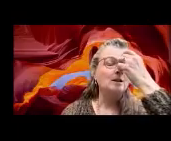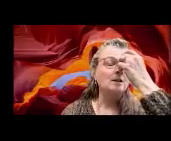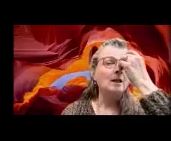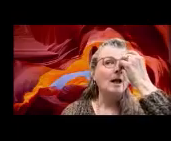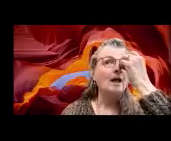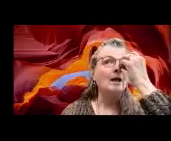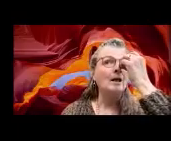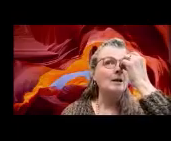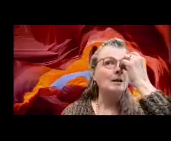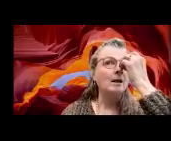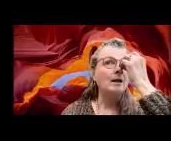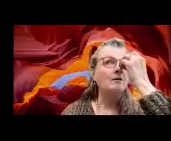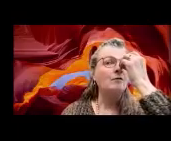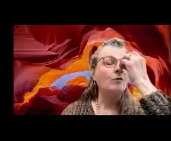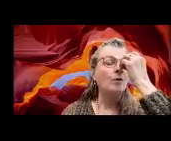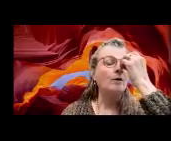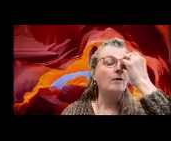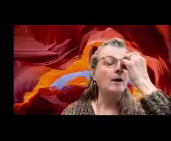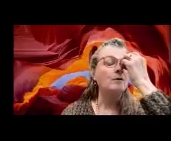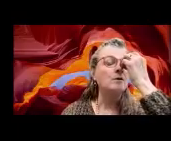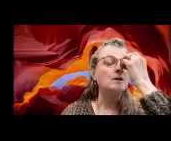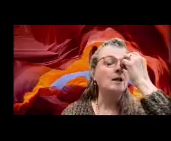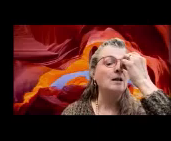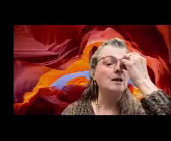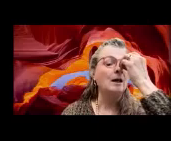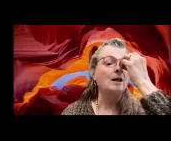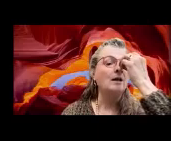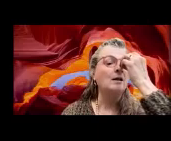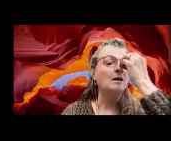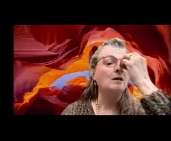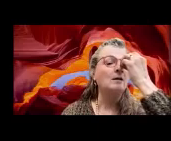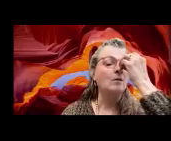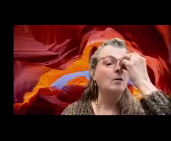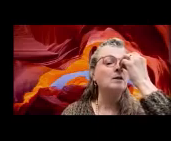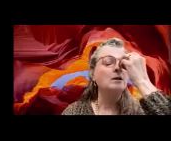say, like even four and five year olds say they they want to